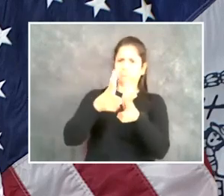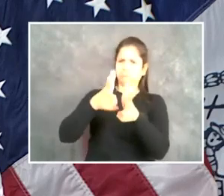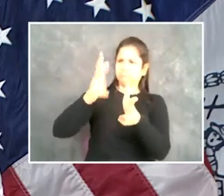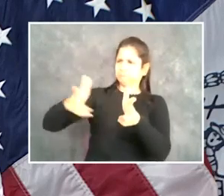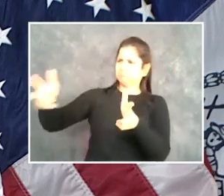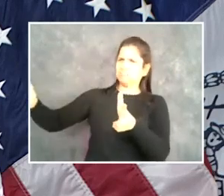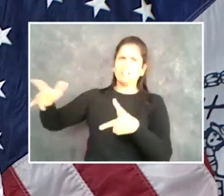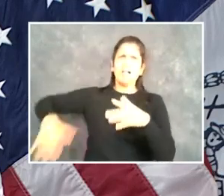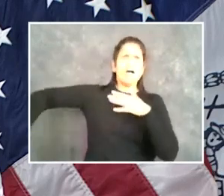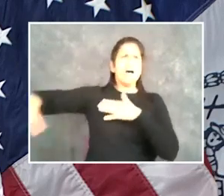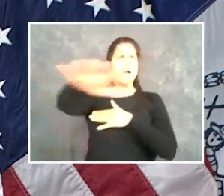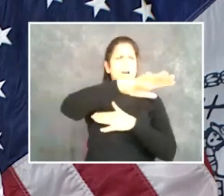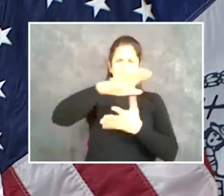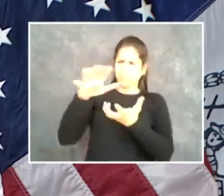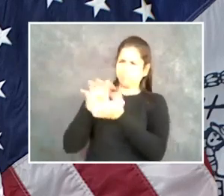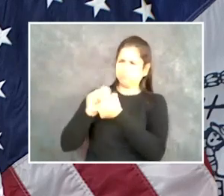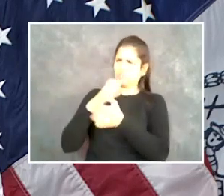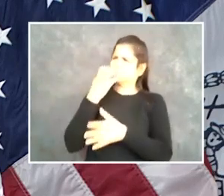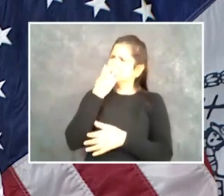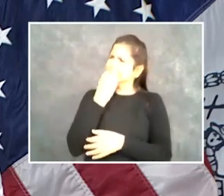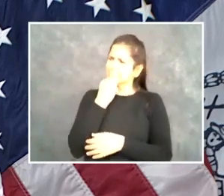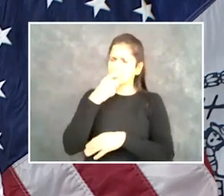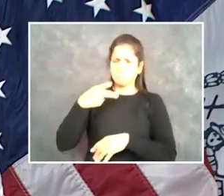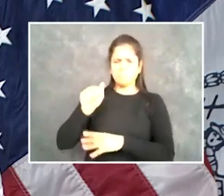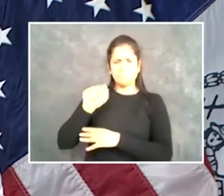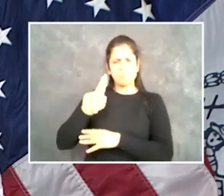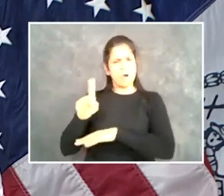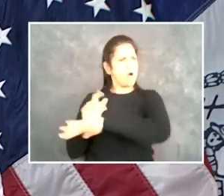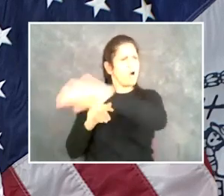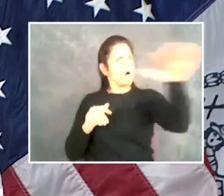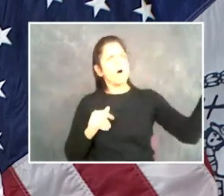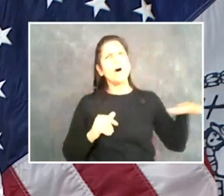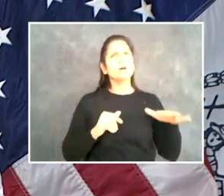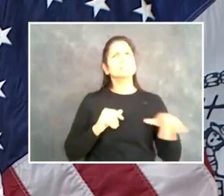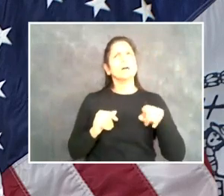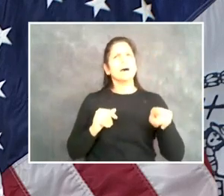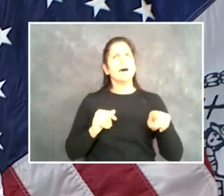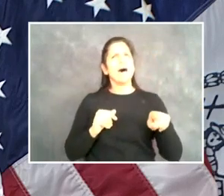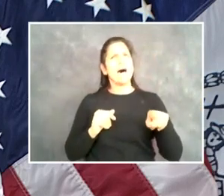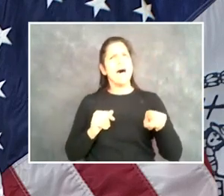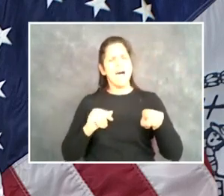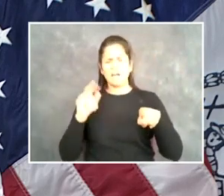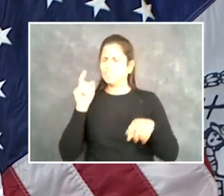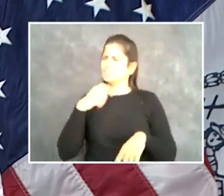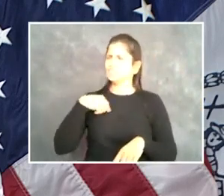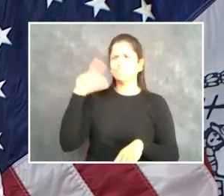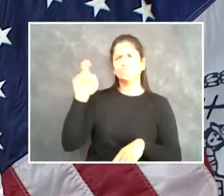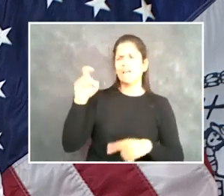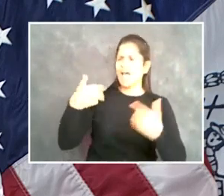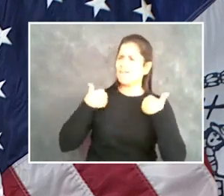OPPORTUNITIES FOR EVERY DAY PEOPLE, YOU KNOW, I HAVE TO BELIEVE THERE ARE OTHER ALTERNATIVES.